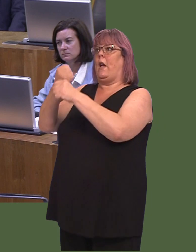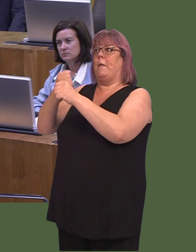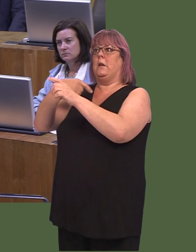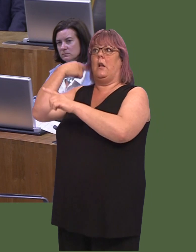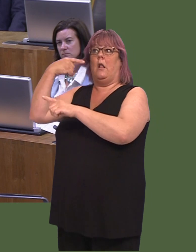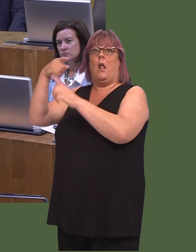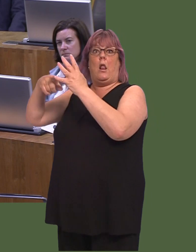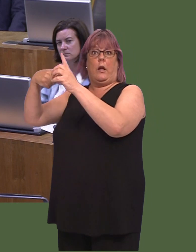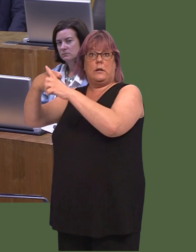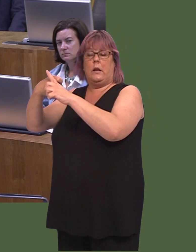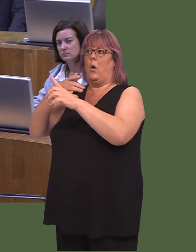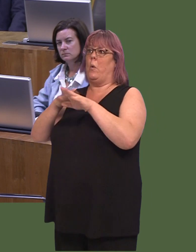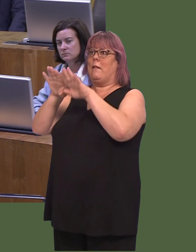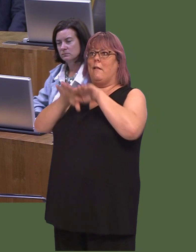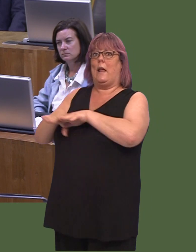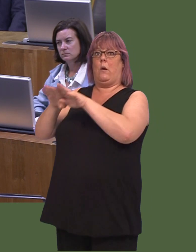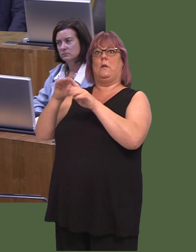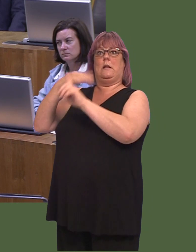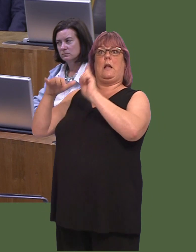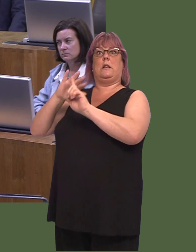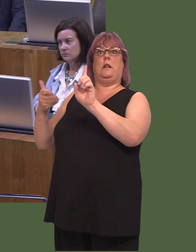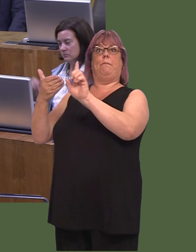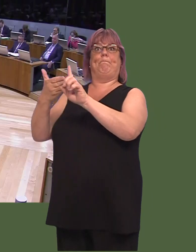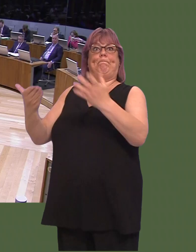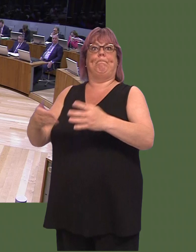in London so we have a Government that is far more committed to a more equal society.